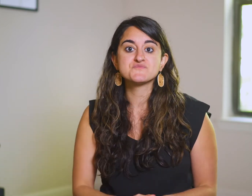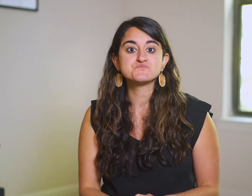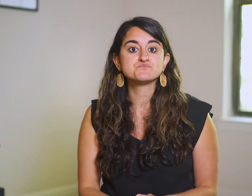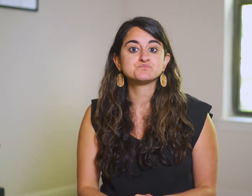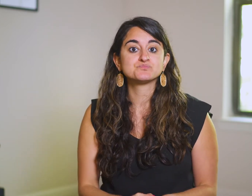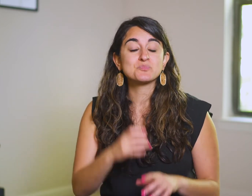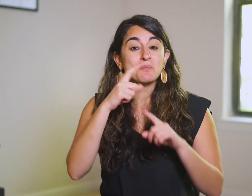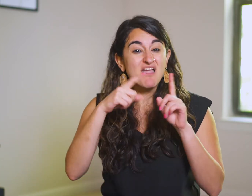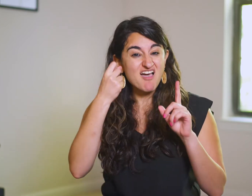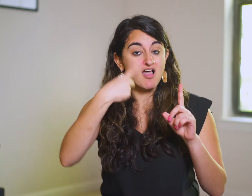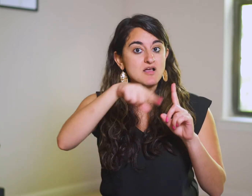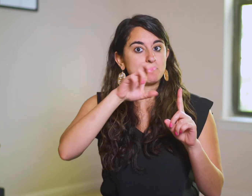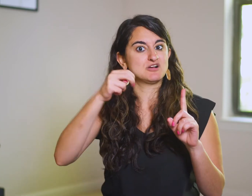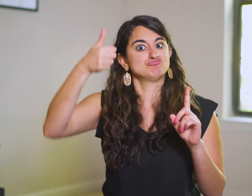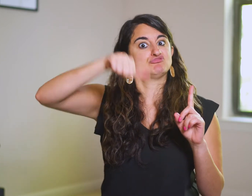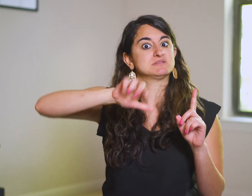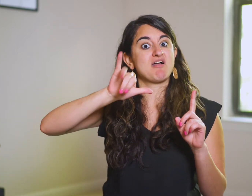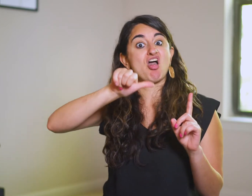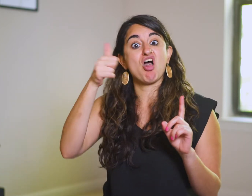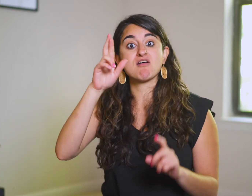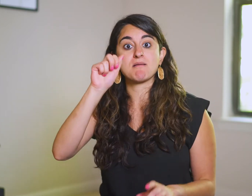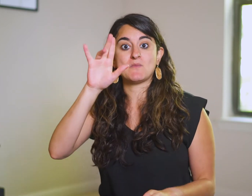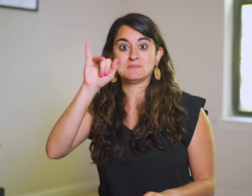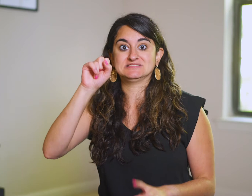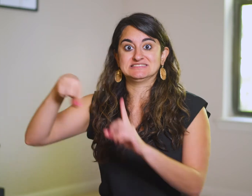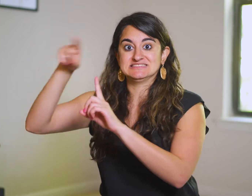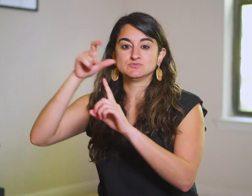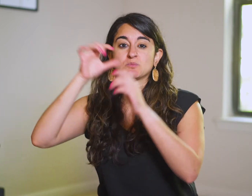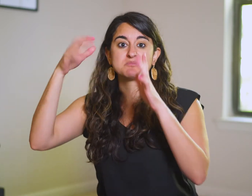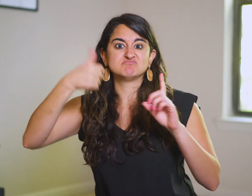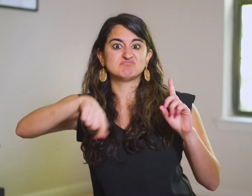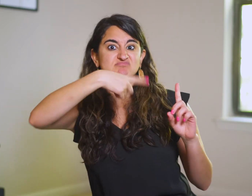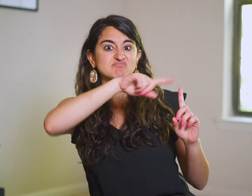but it appears they’ve been rejected by other rabbis